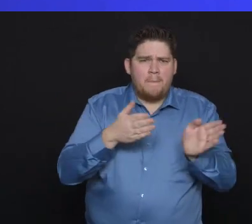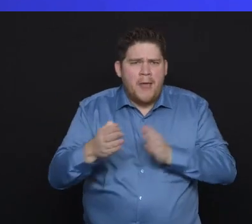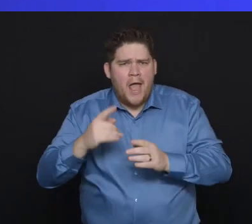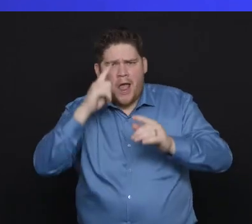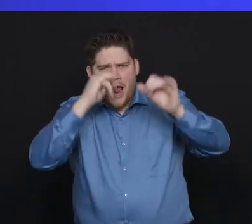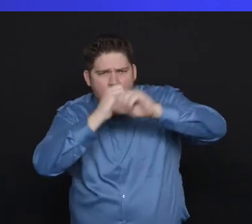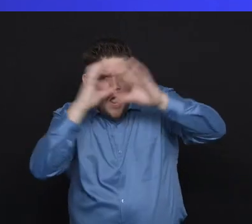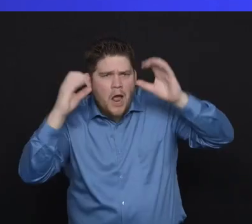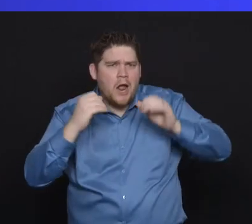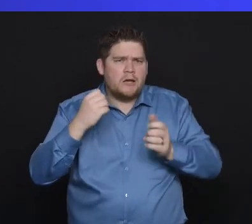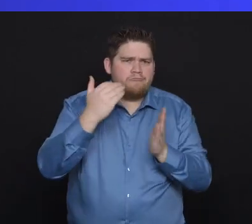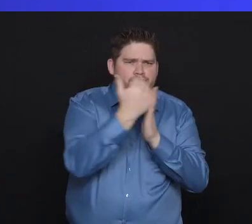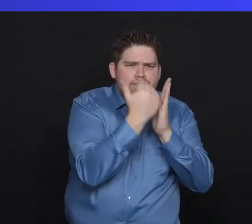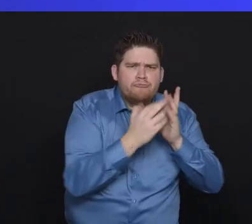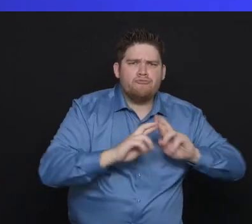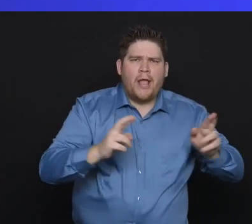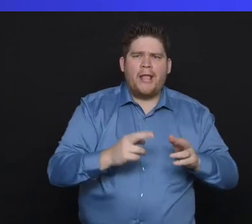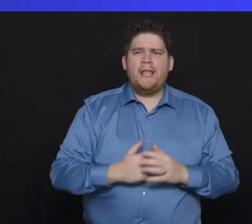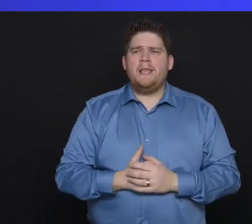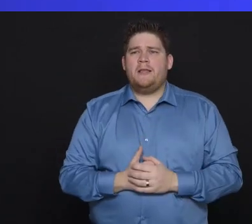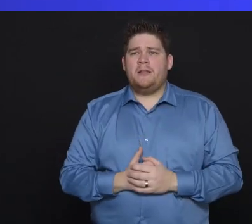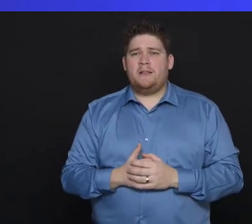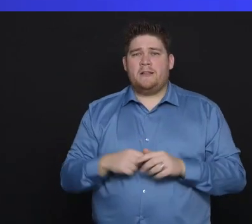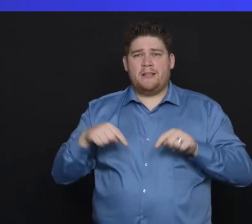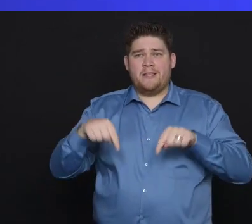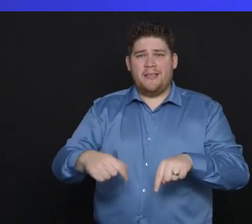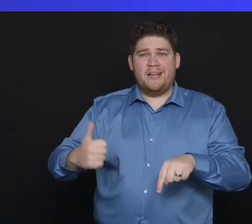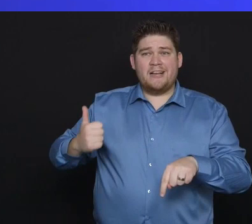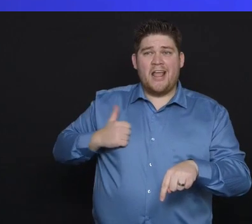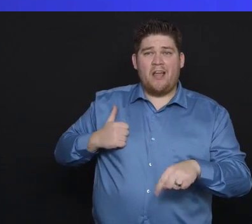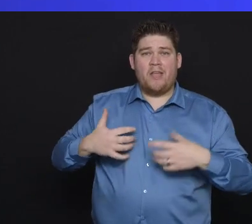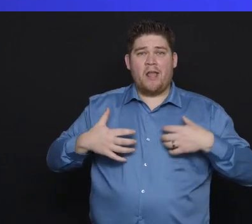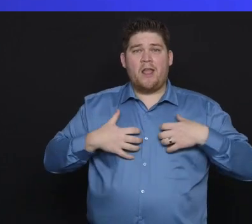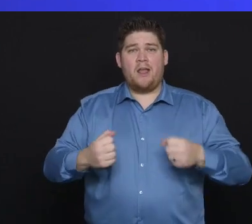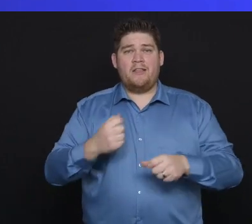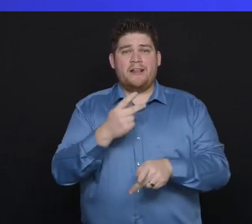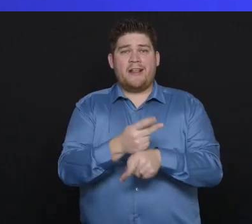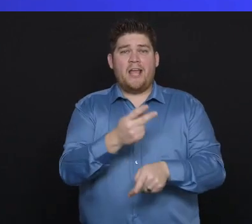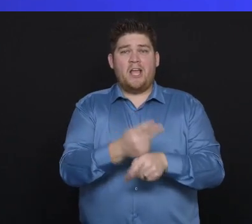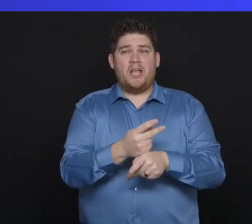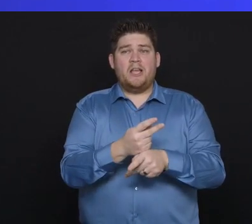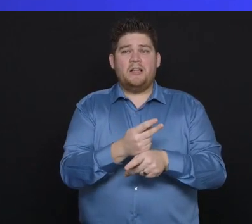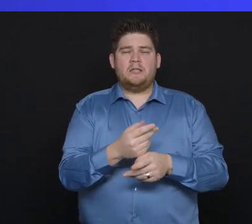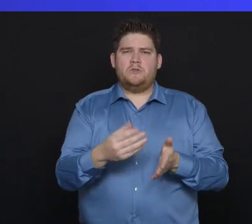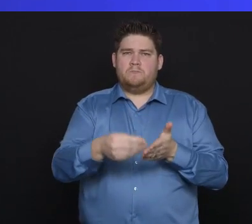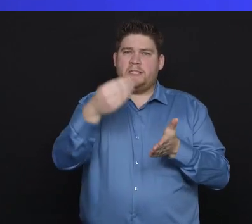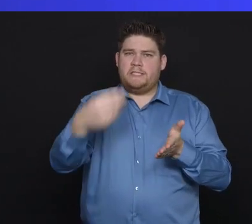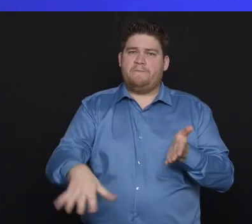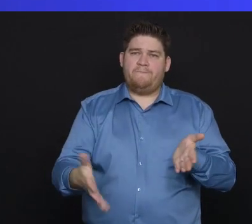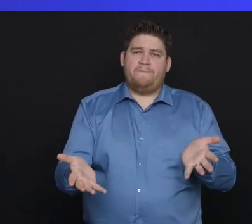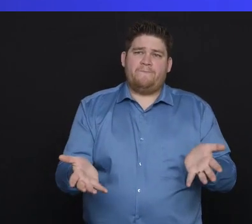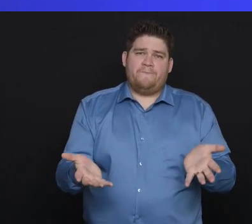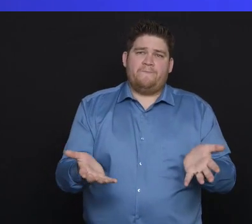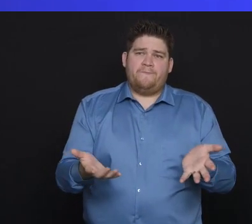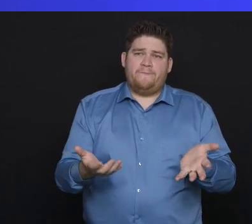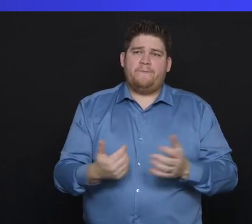also know in this country health care is an expensive proposition. It takes a lot of our budgets.